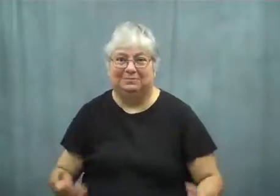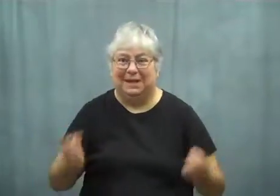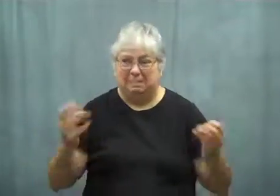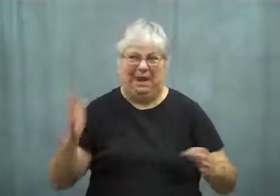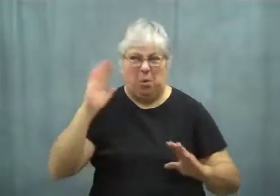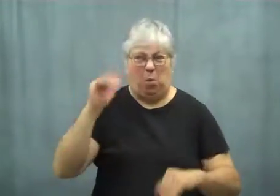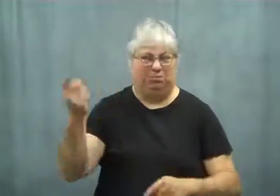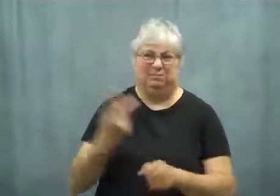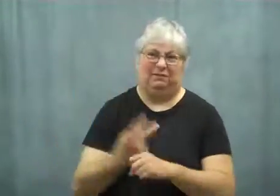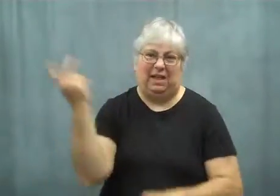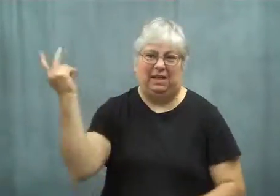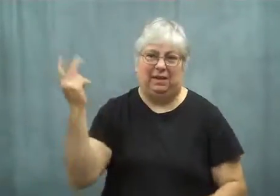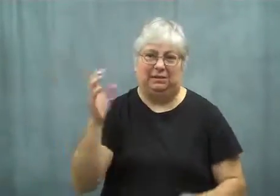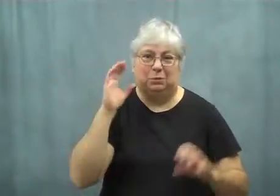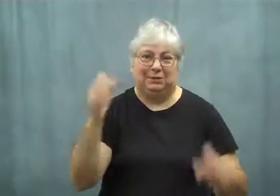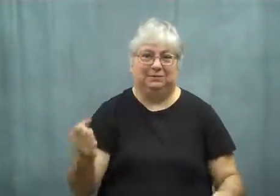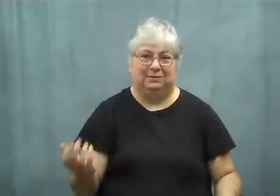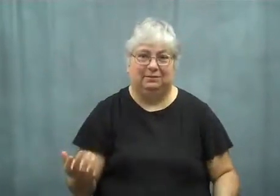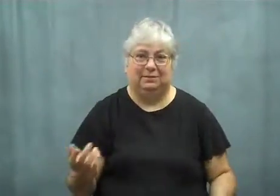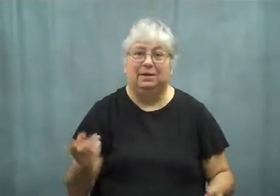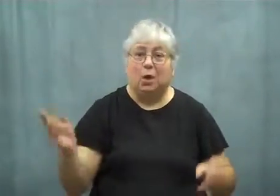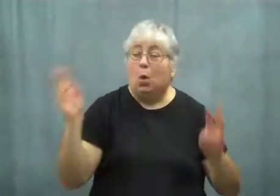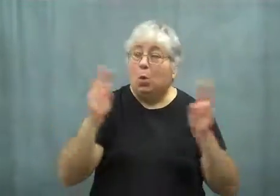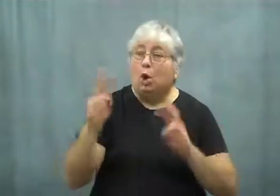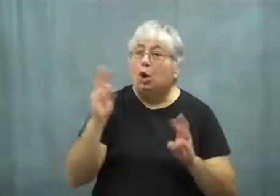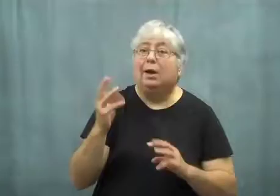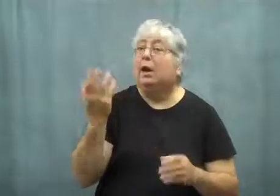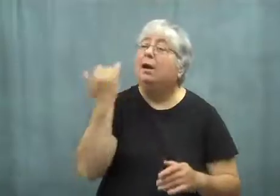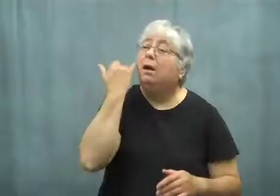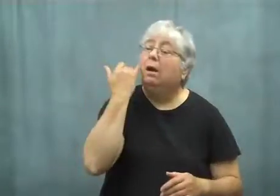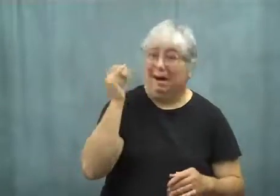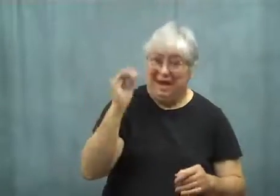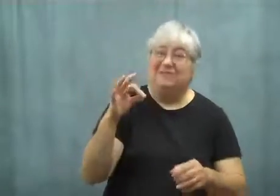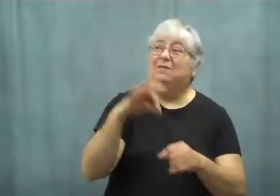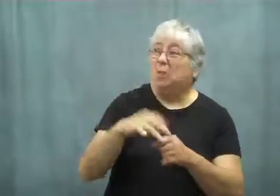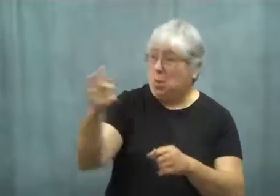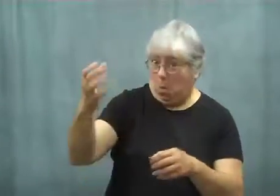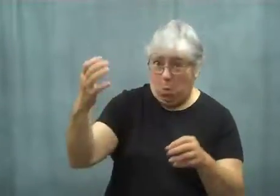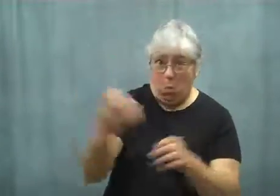Many hope his campaign will fail.